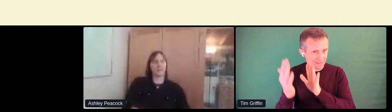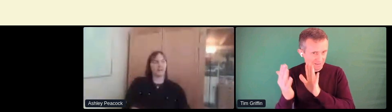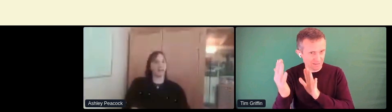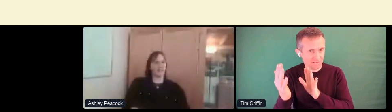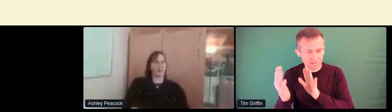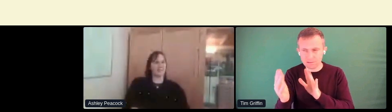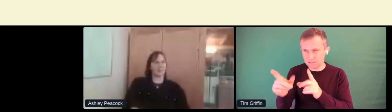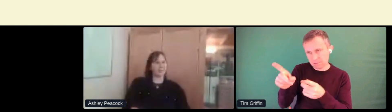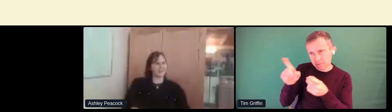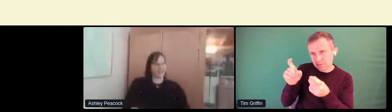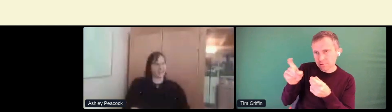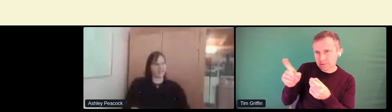and interpret it. Like what does silence mean?